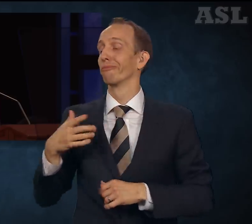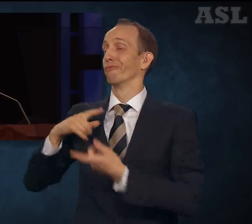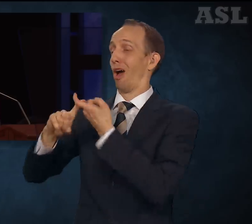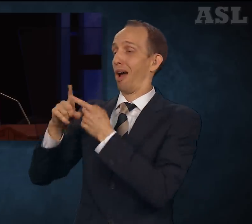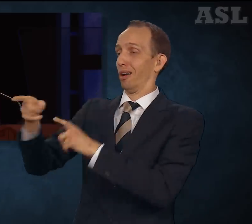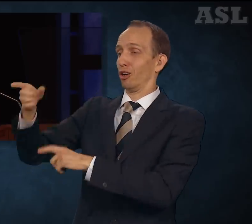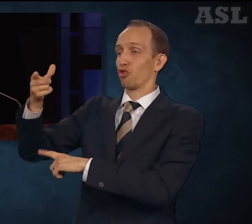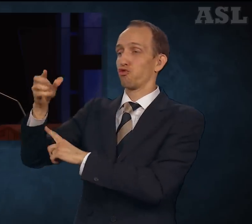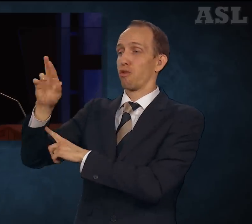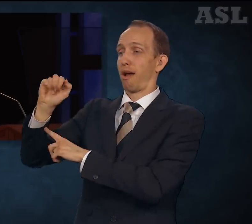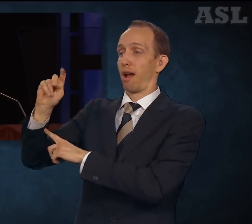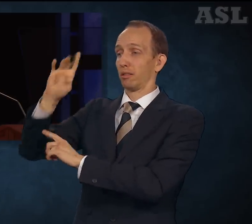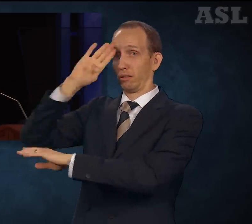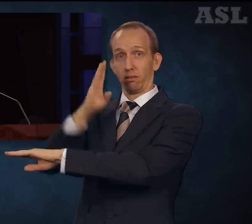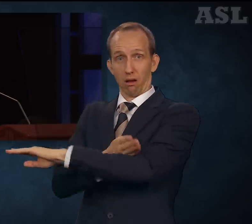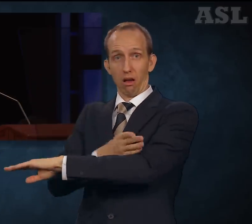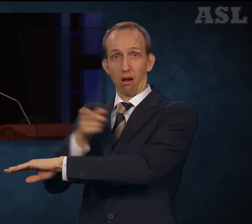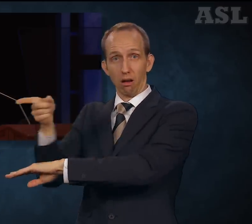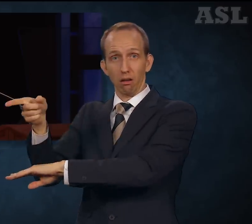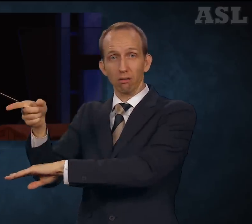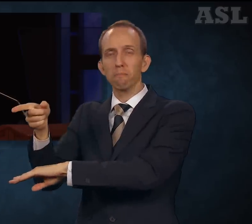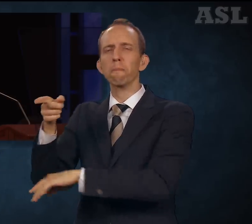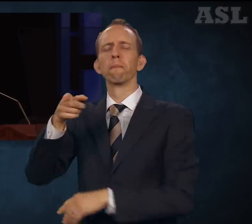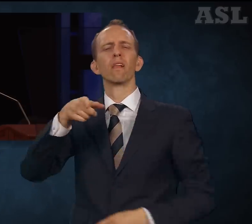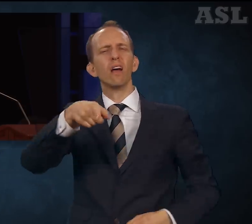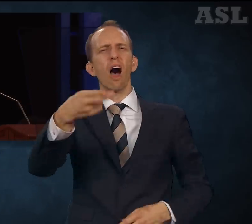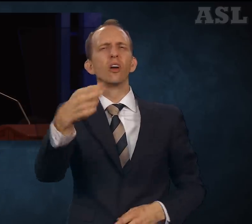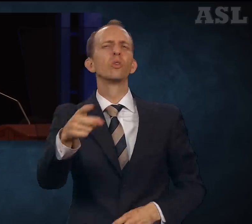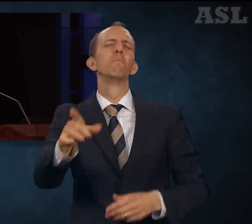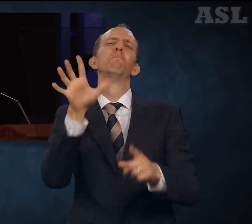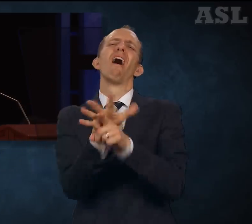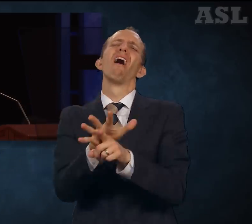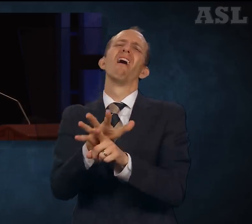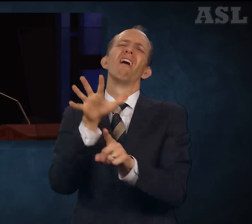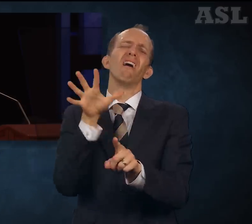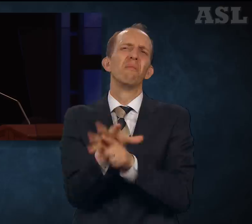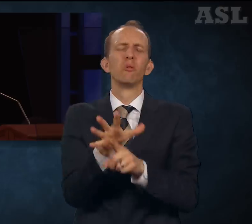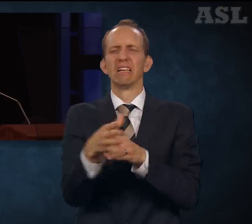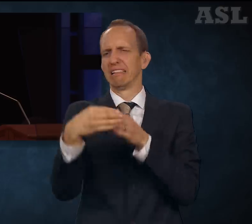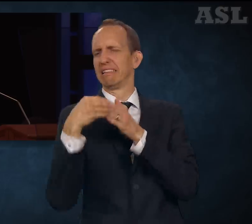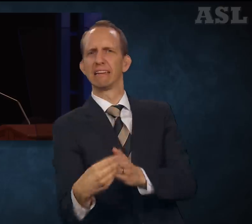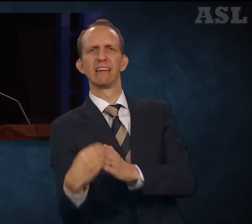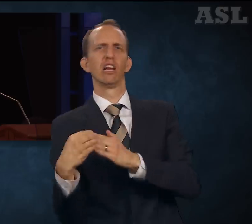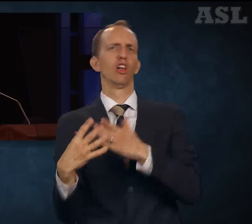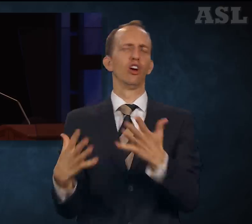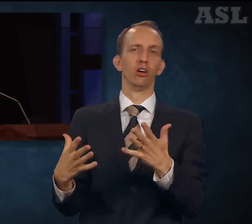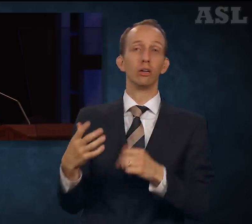MINE.